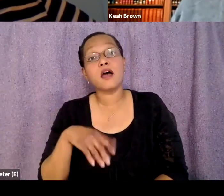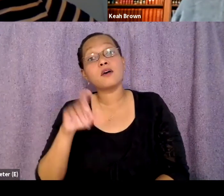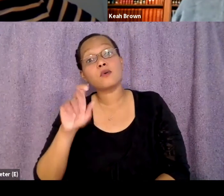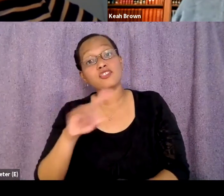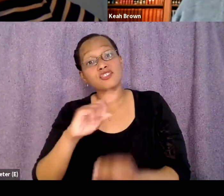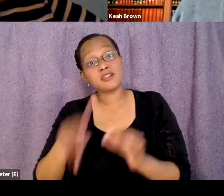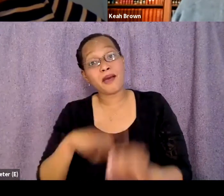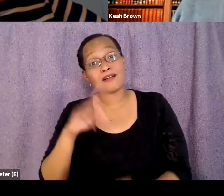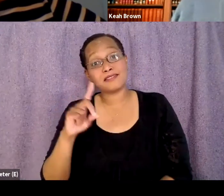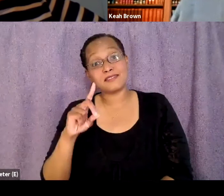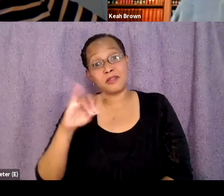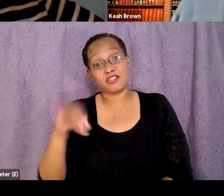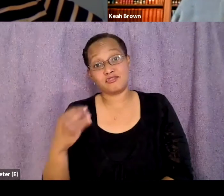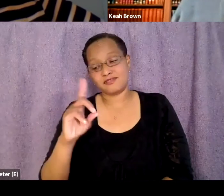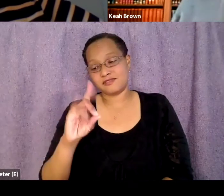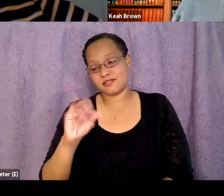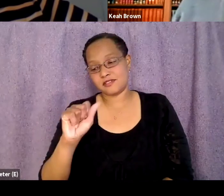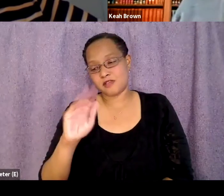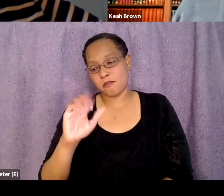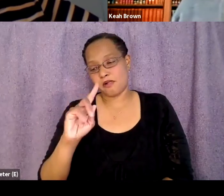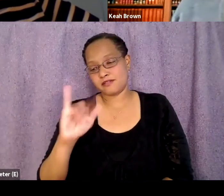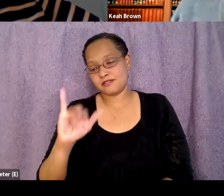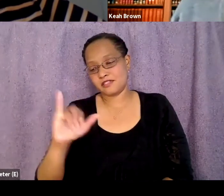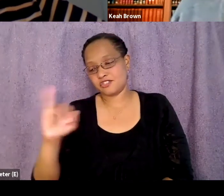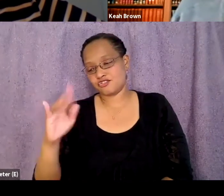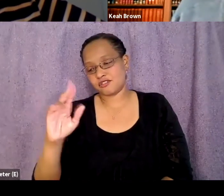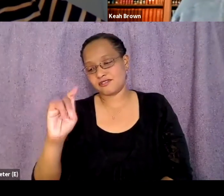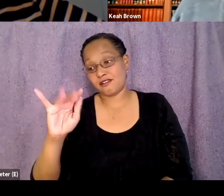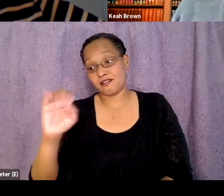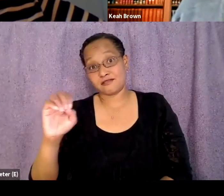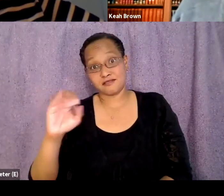Nicole Redding (she/her): what's your strategy for pulling people into getting it about disability